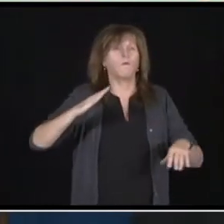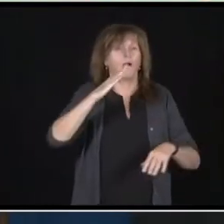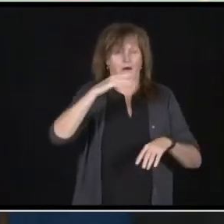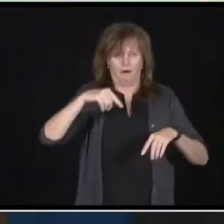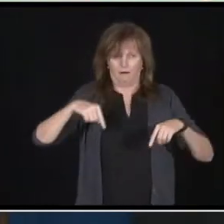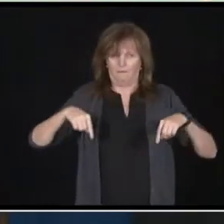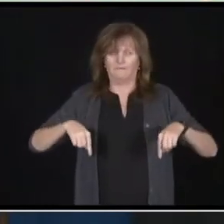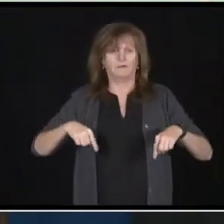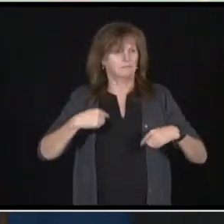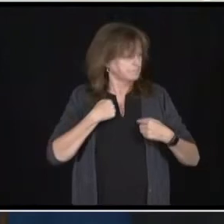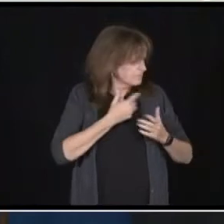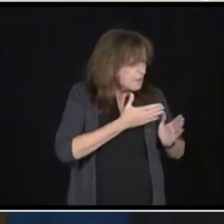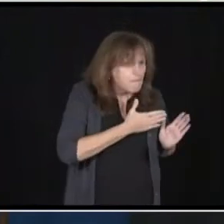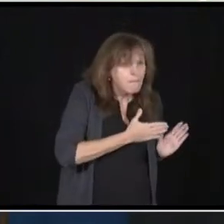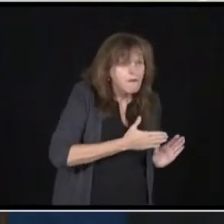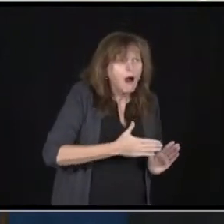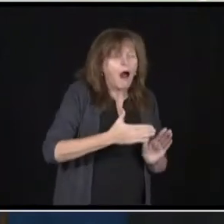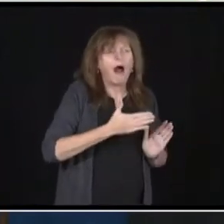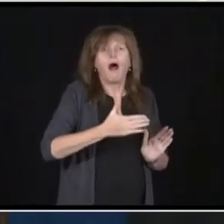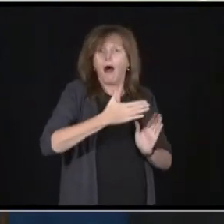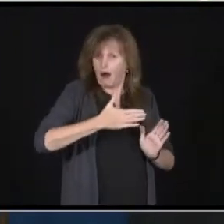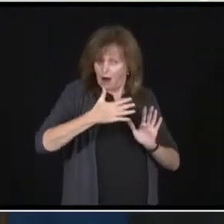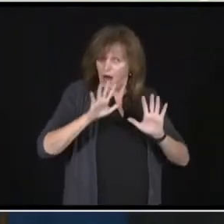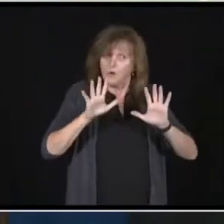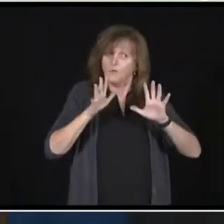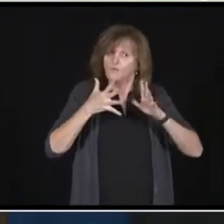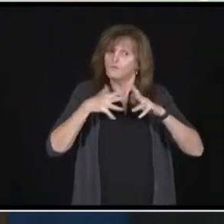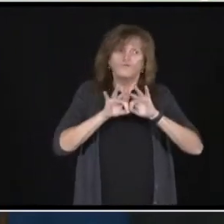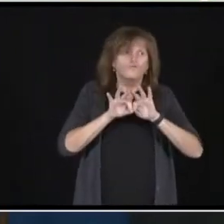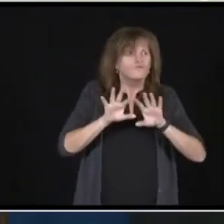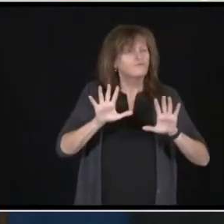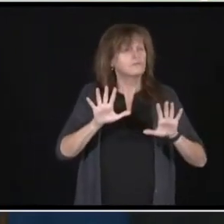And that preparation has paid off. Two weeks ago,